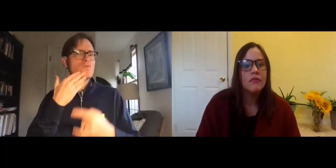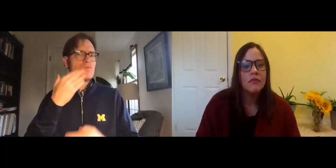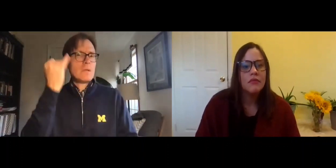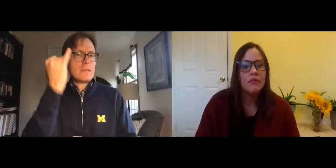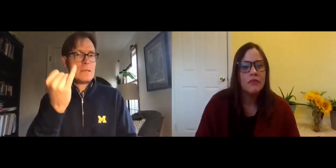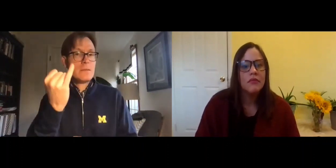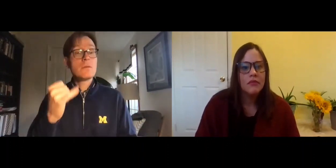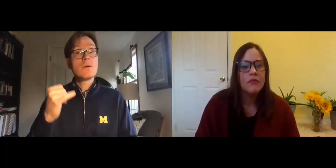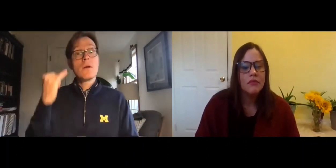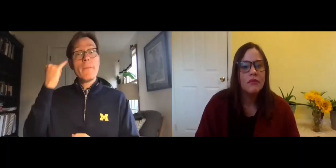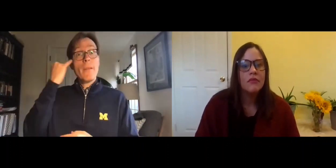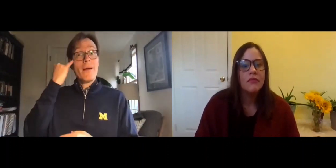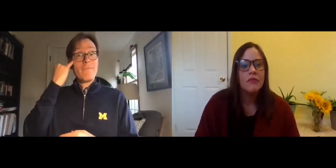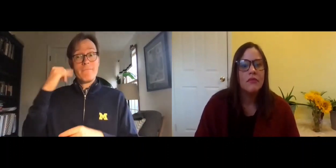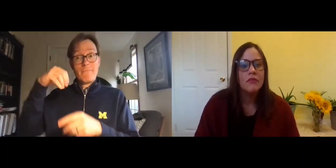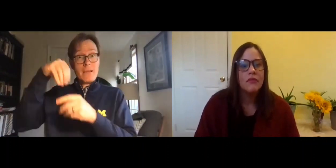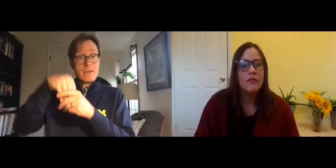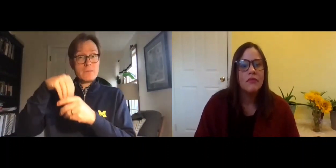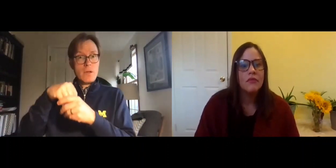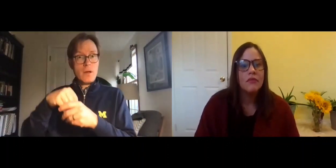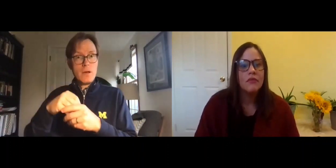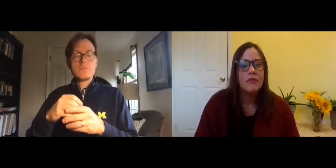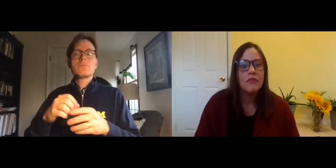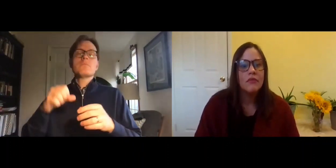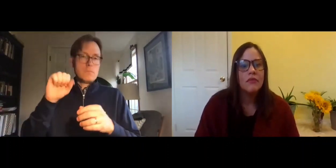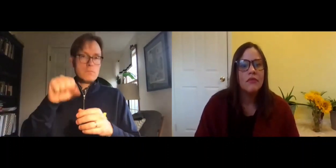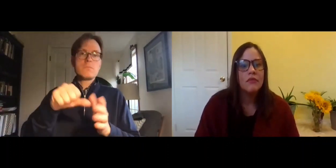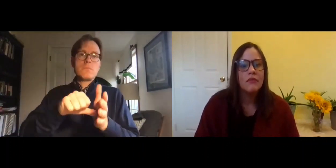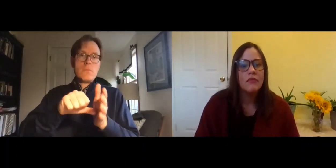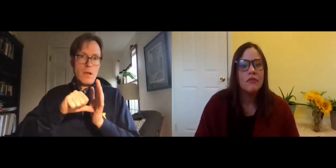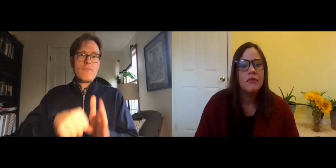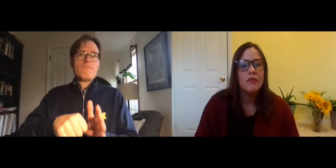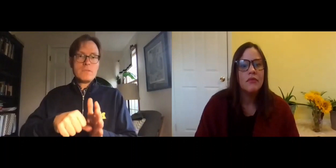a walk and you're passing other people, wearing a mask is still a great idea.